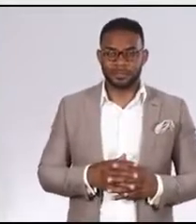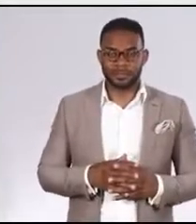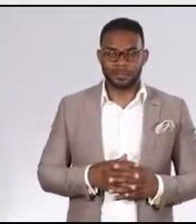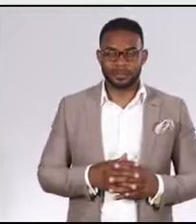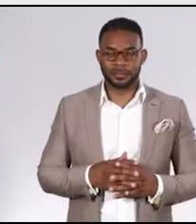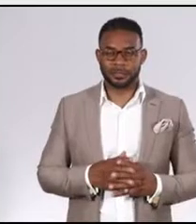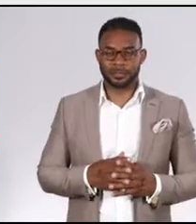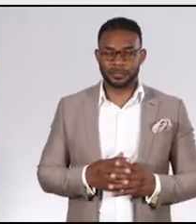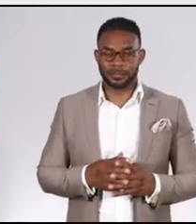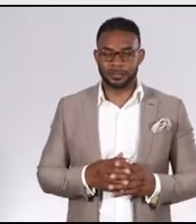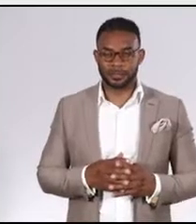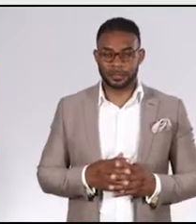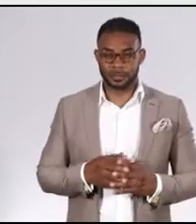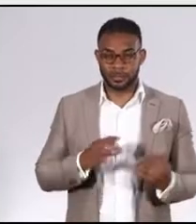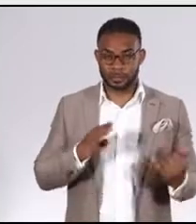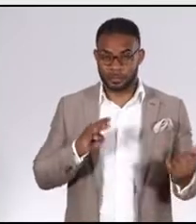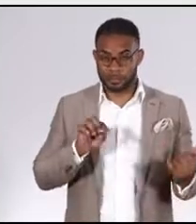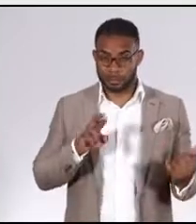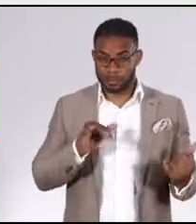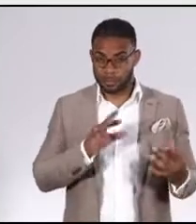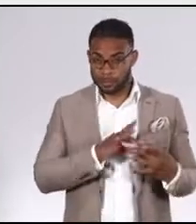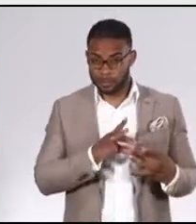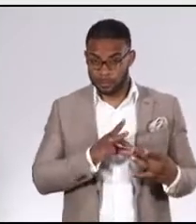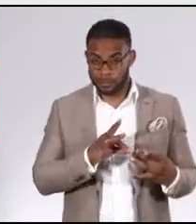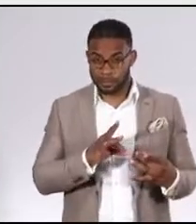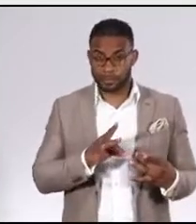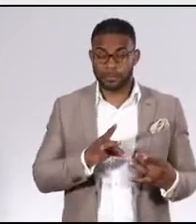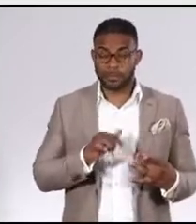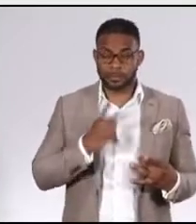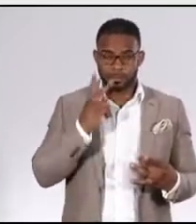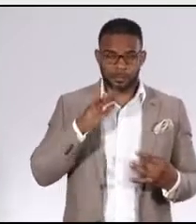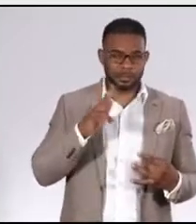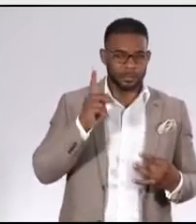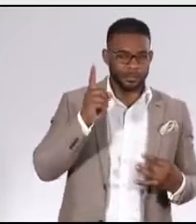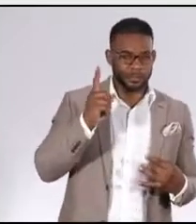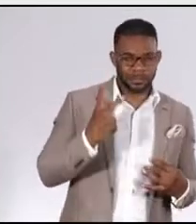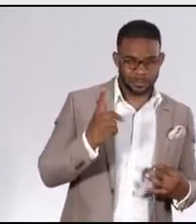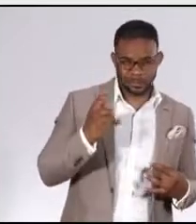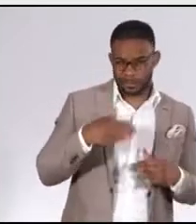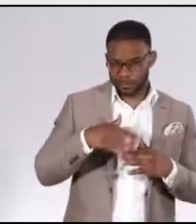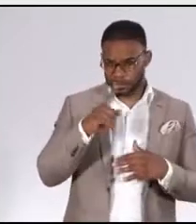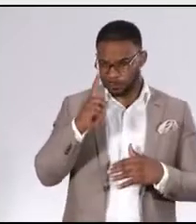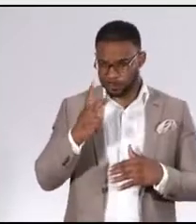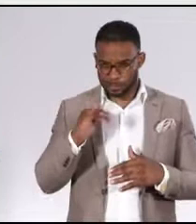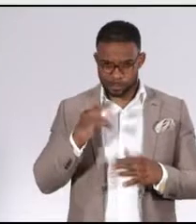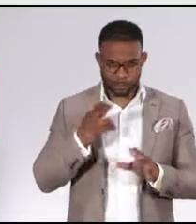so As barbara mentioned, uh as it stands, uh we're seeing about 1/3 a little over 1/3 of our participants today,